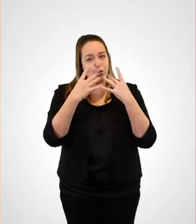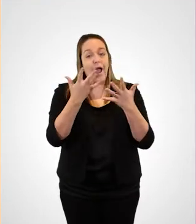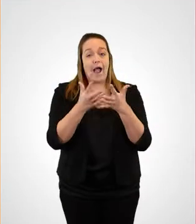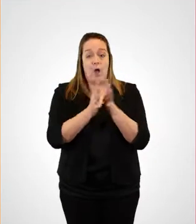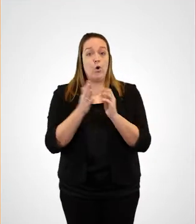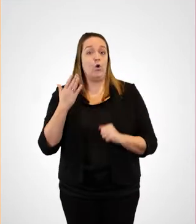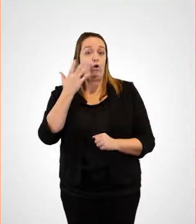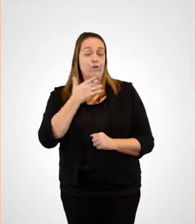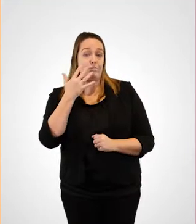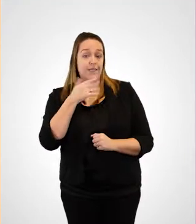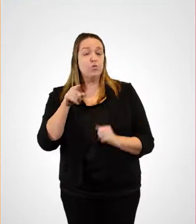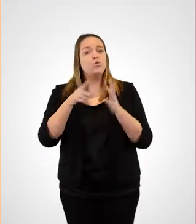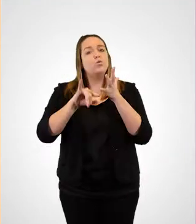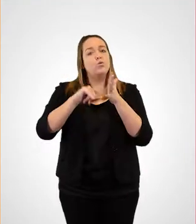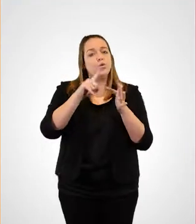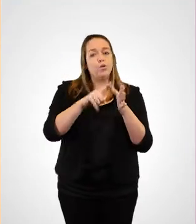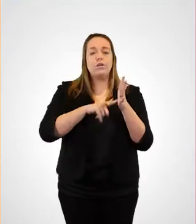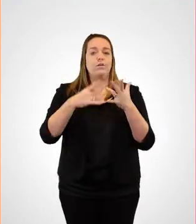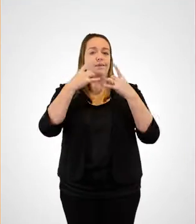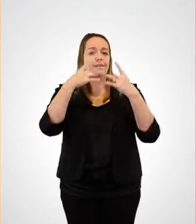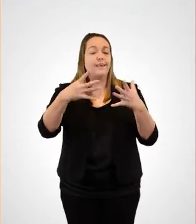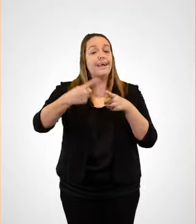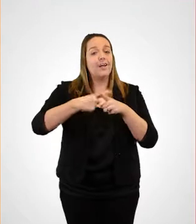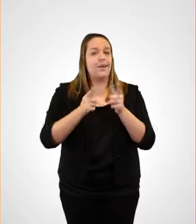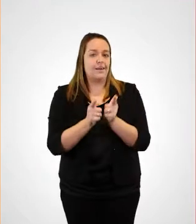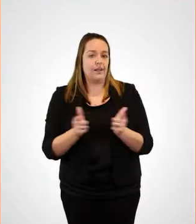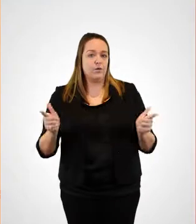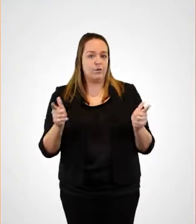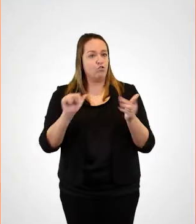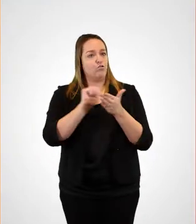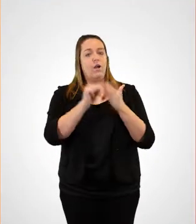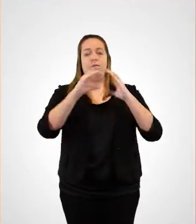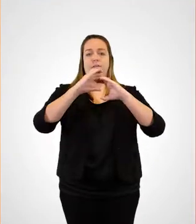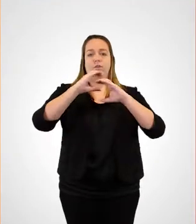to convey language, English language, at a conversational rate.